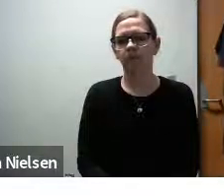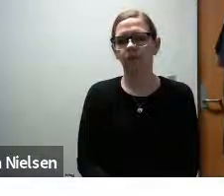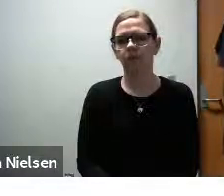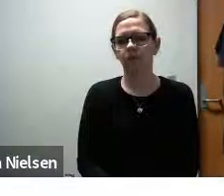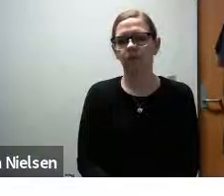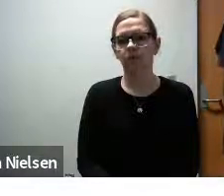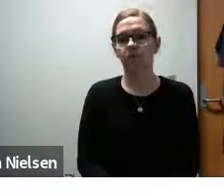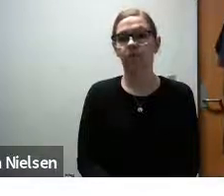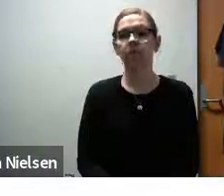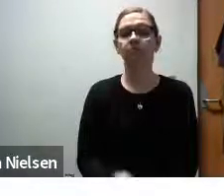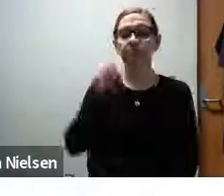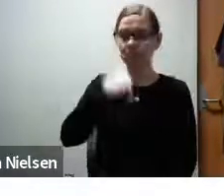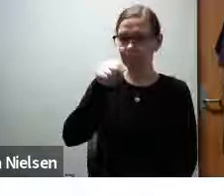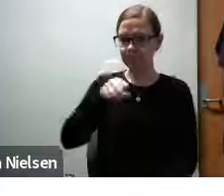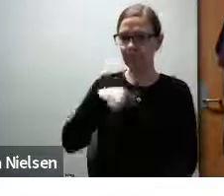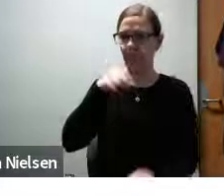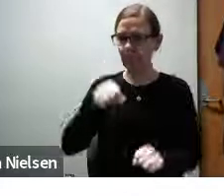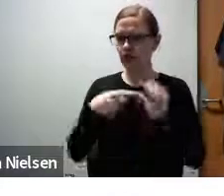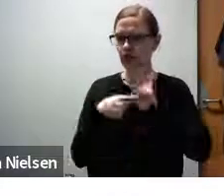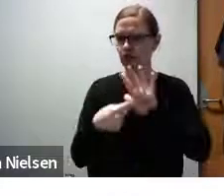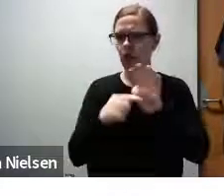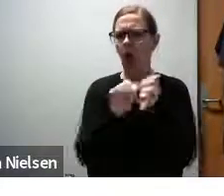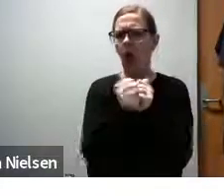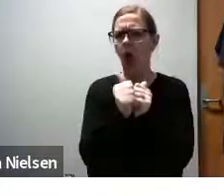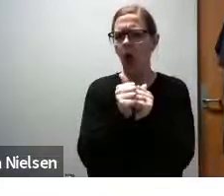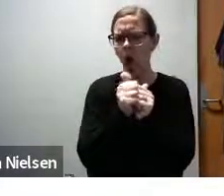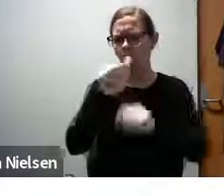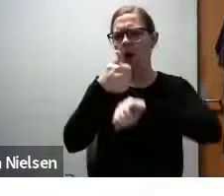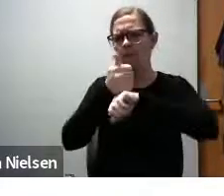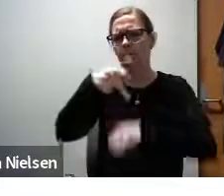Yes, I can show you how to set up a poll. I will do that at the end when we have our